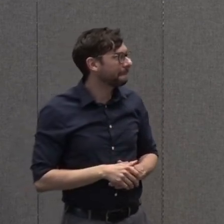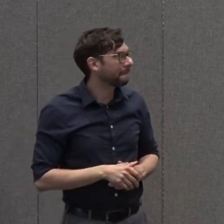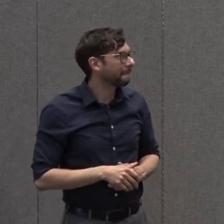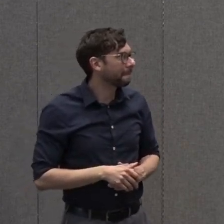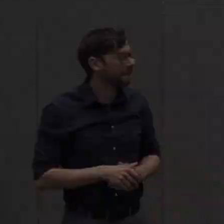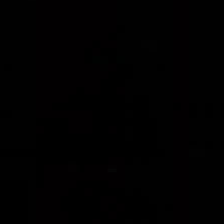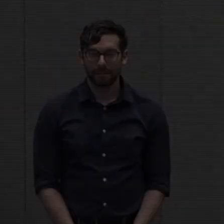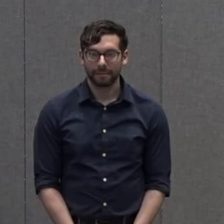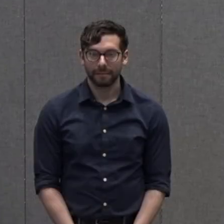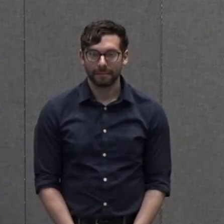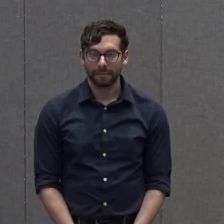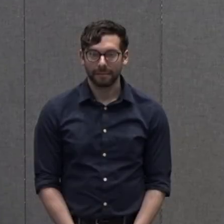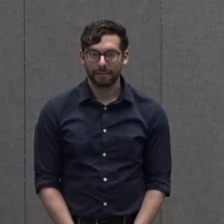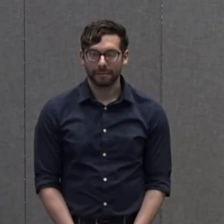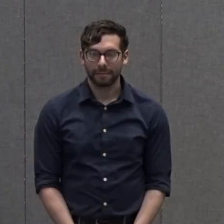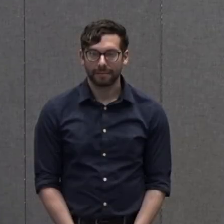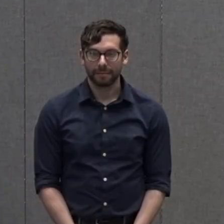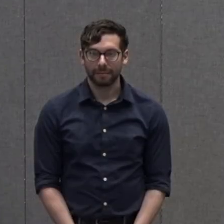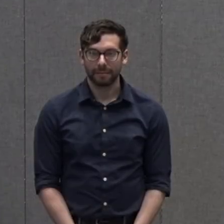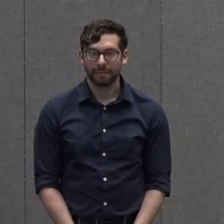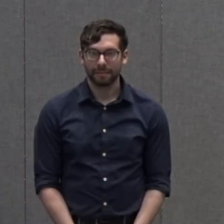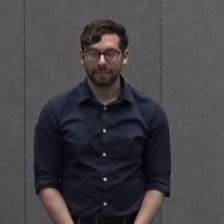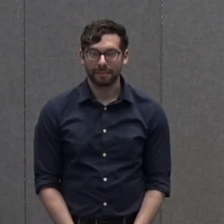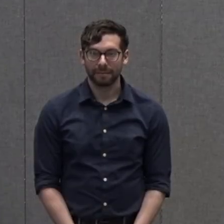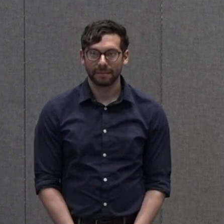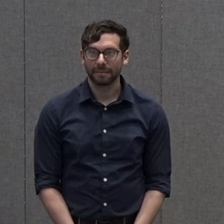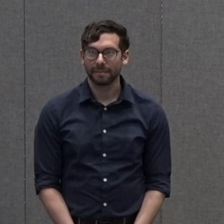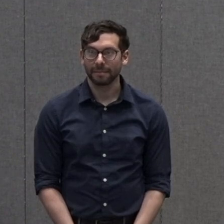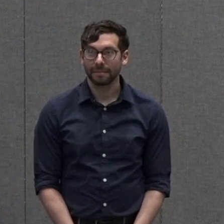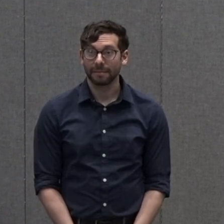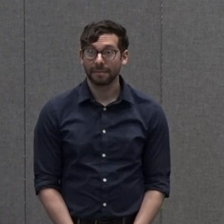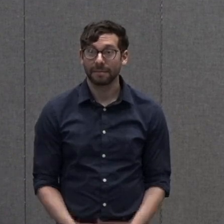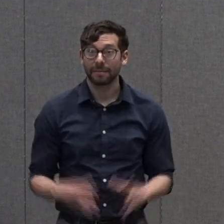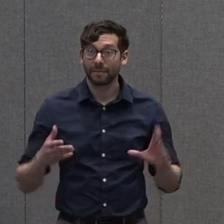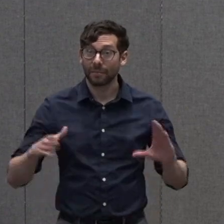[Cameraman] We gotta cut. So, welcome back kids.